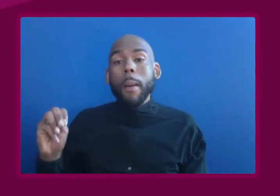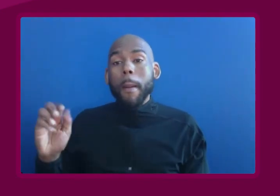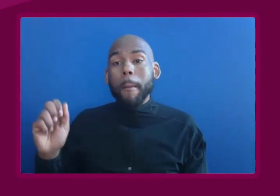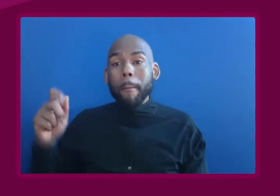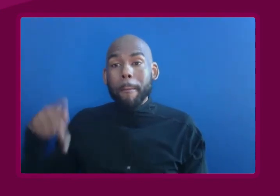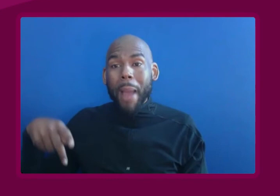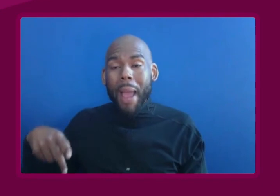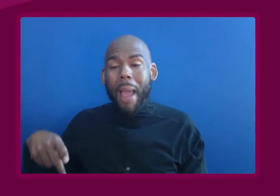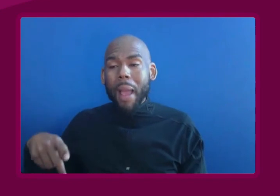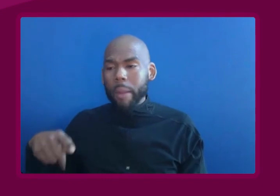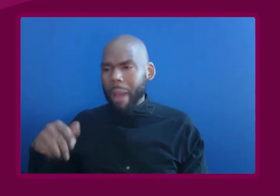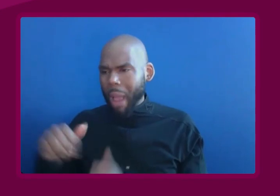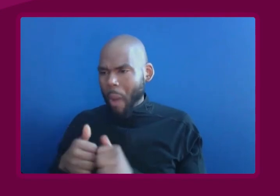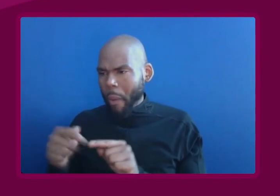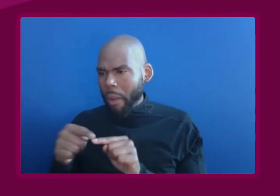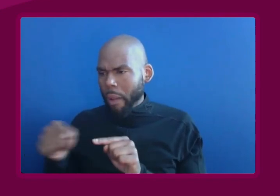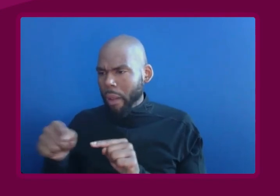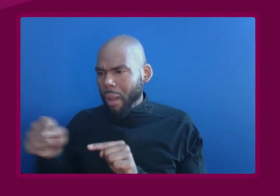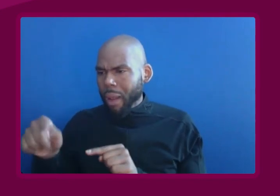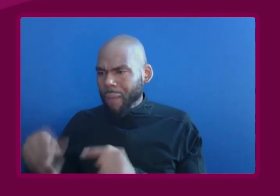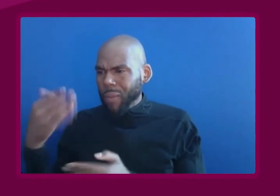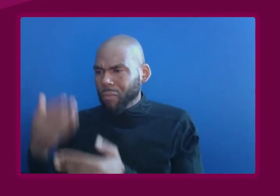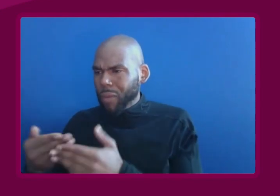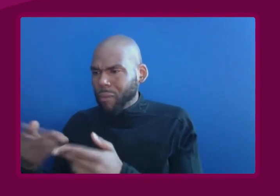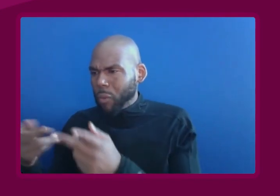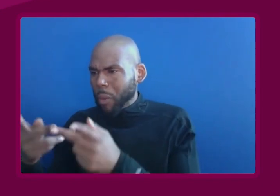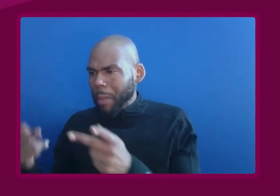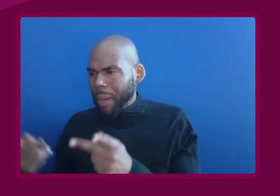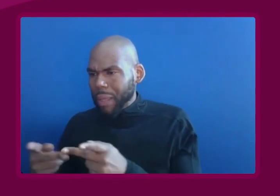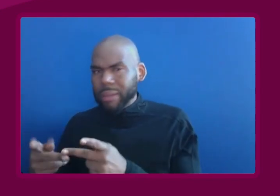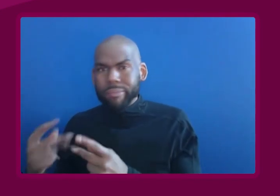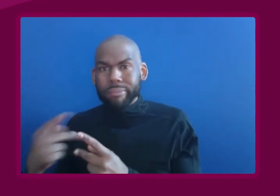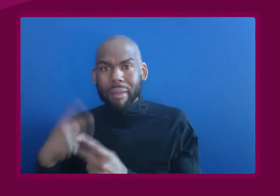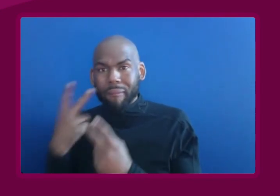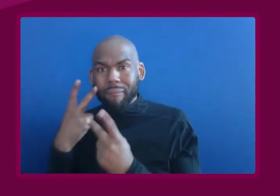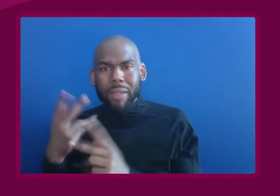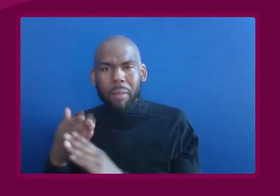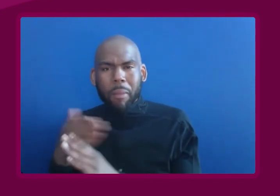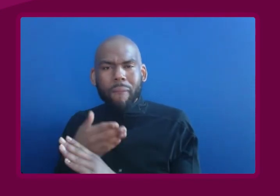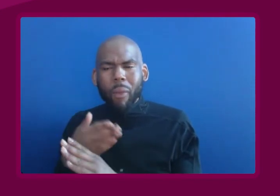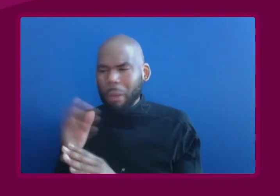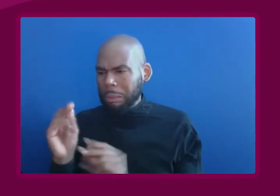get to a location that you've never been before. All of those things we want access to.